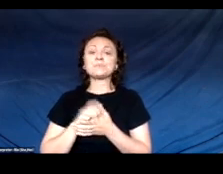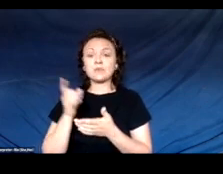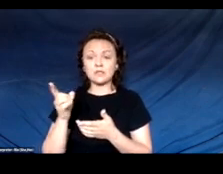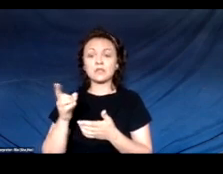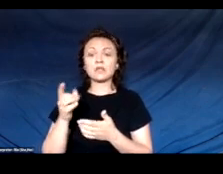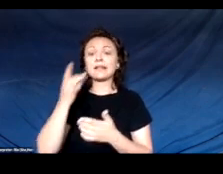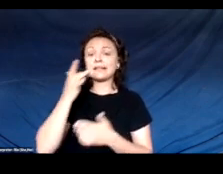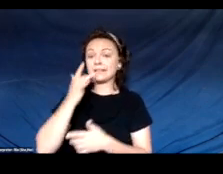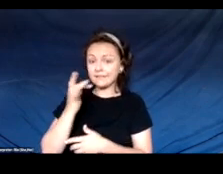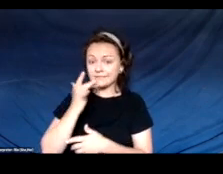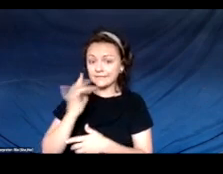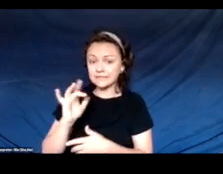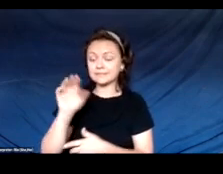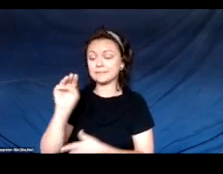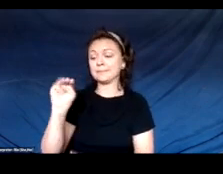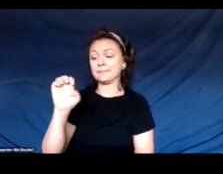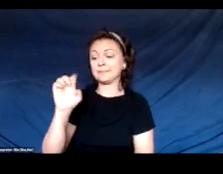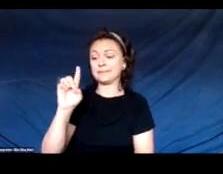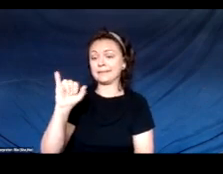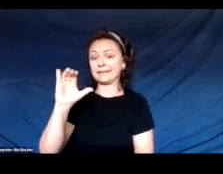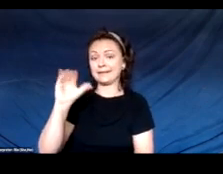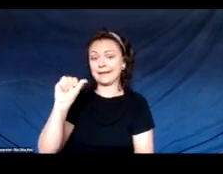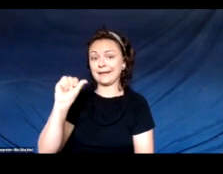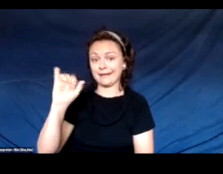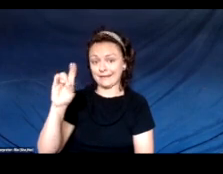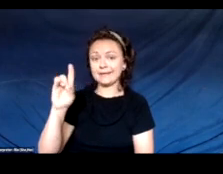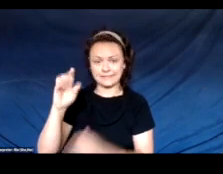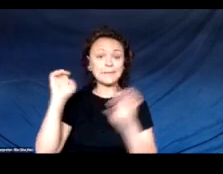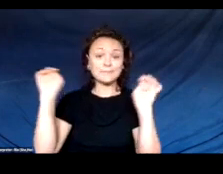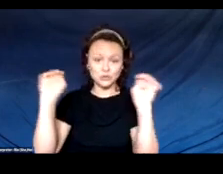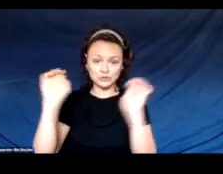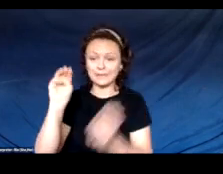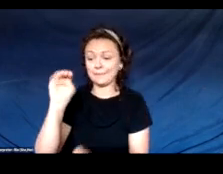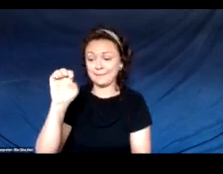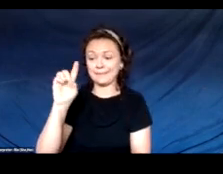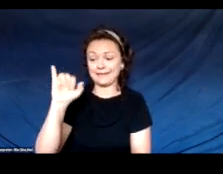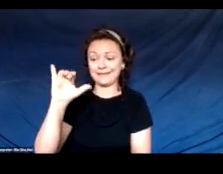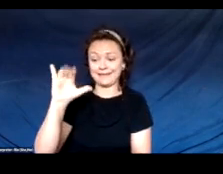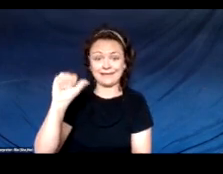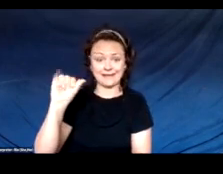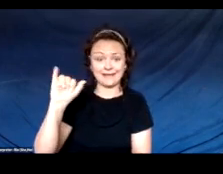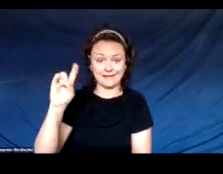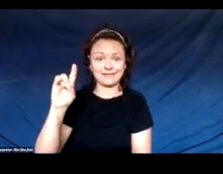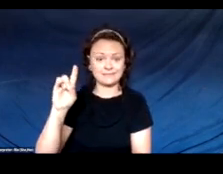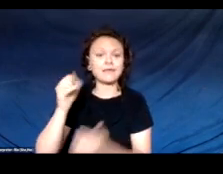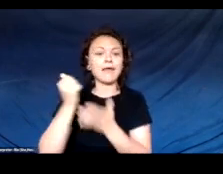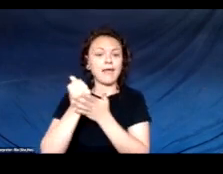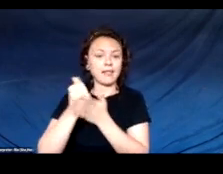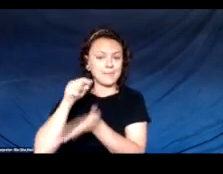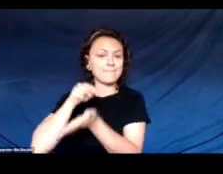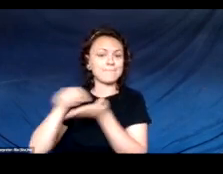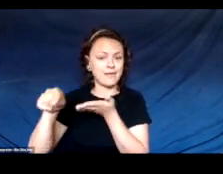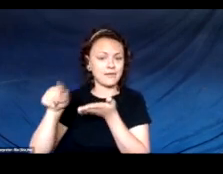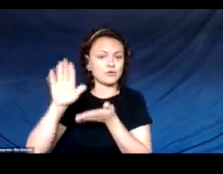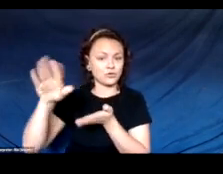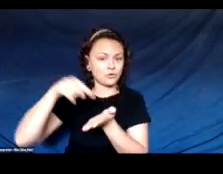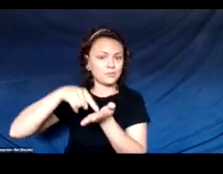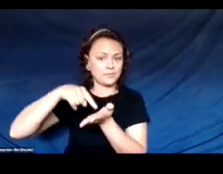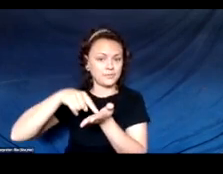Medicaid emergency Medicaid helped pay for her bill, especially her NICU bill,